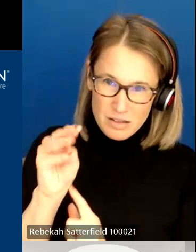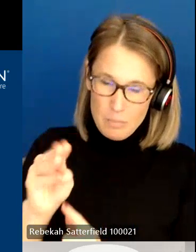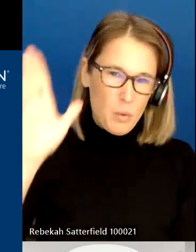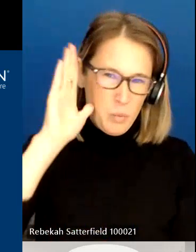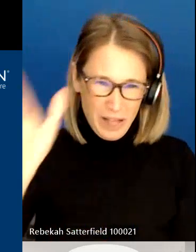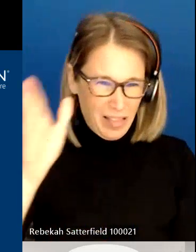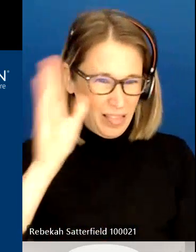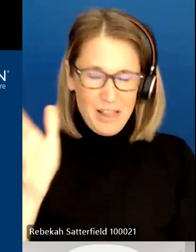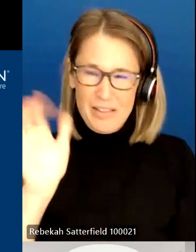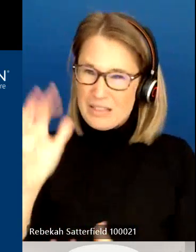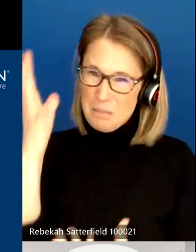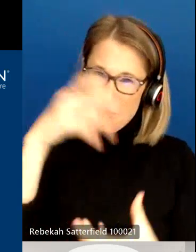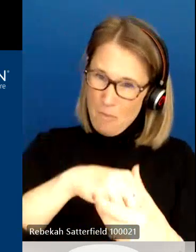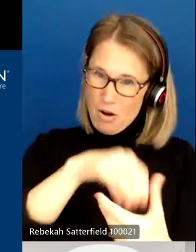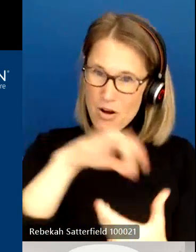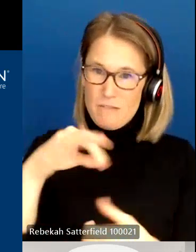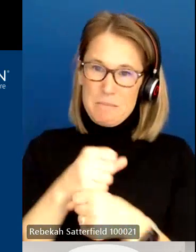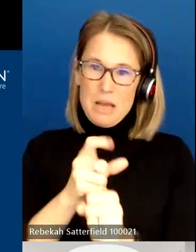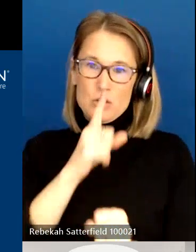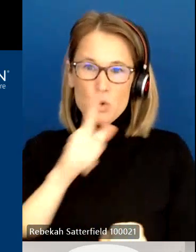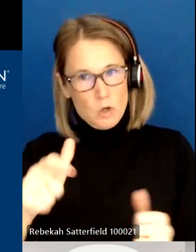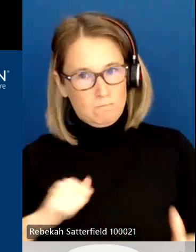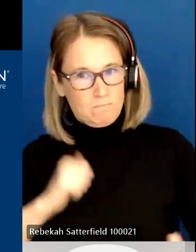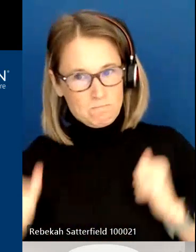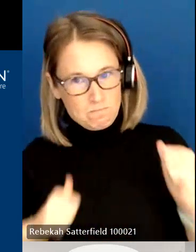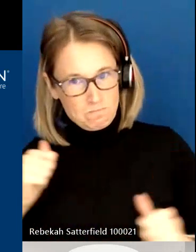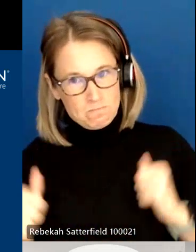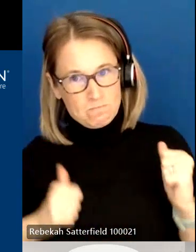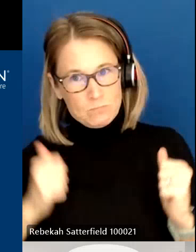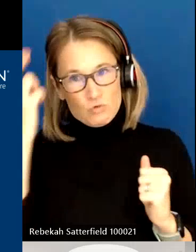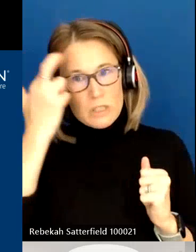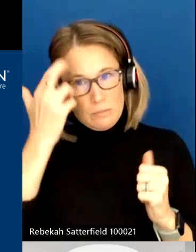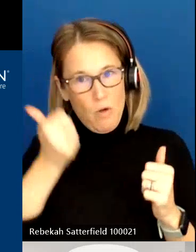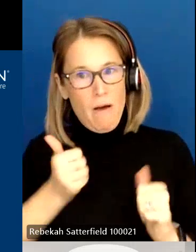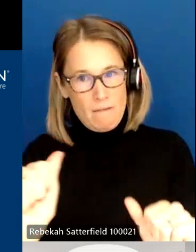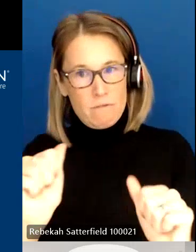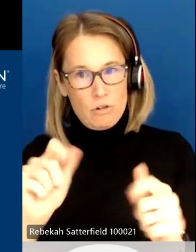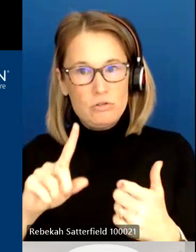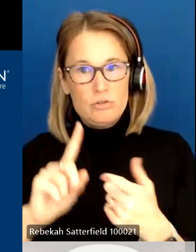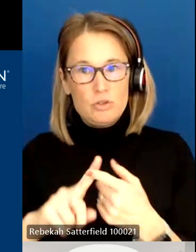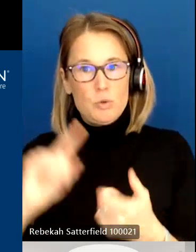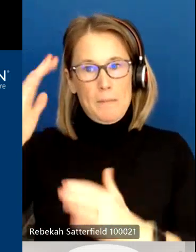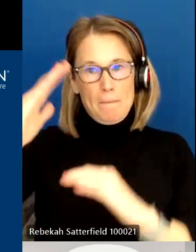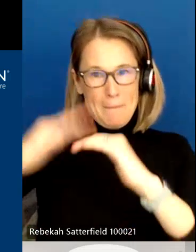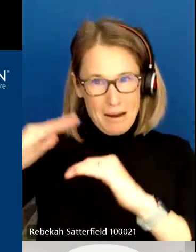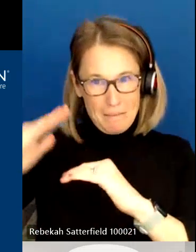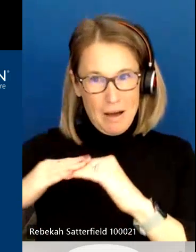of making sure you're undertaking reasonable efforts to do so in a way that minimize um